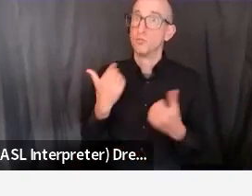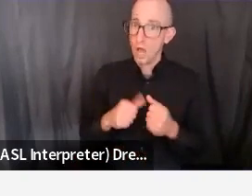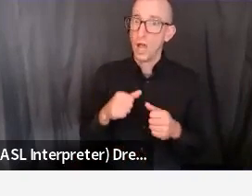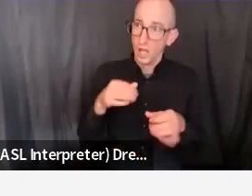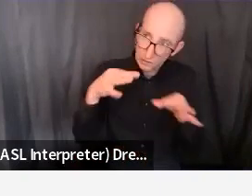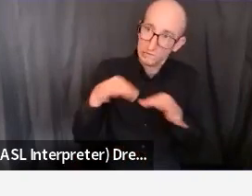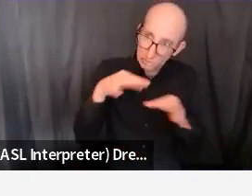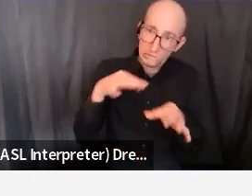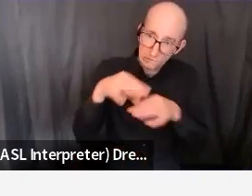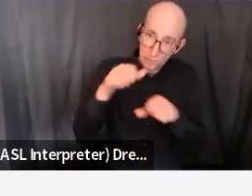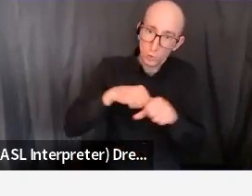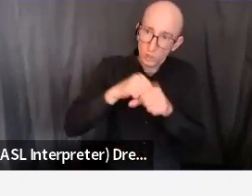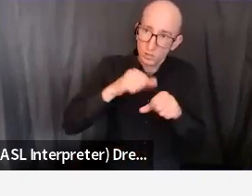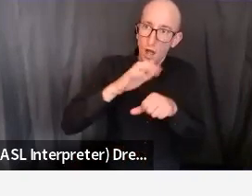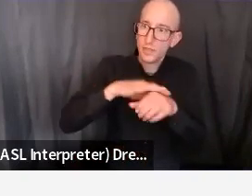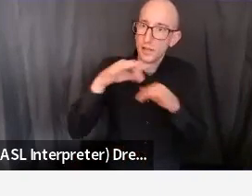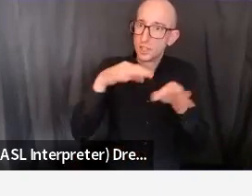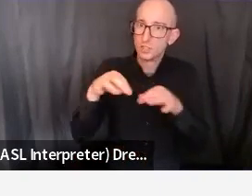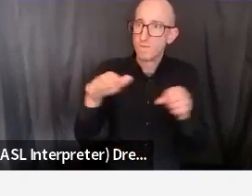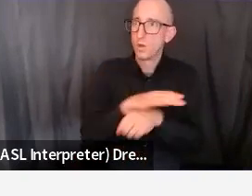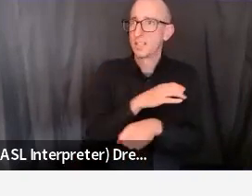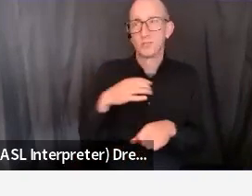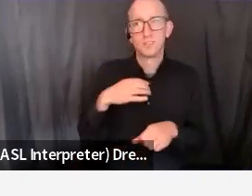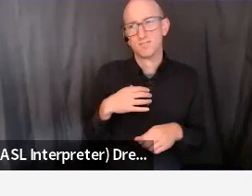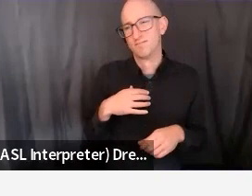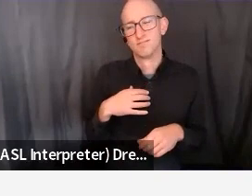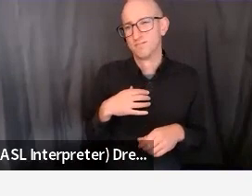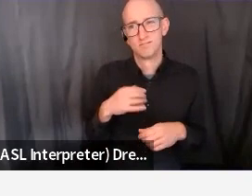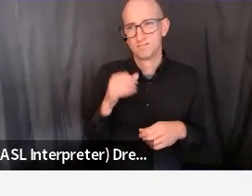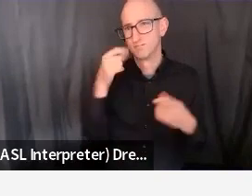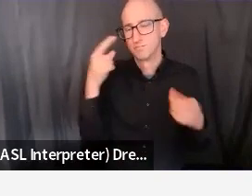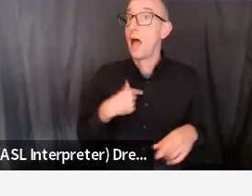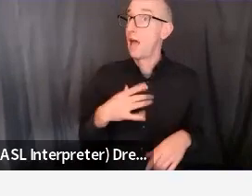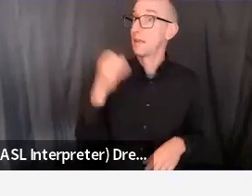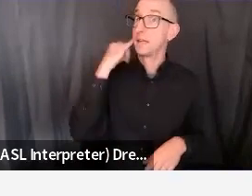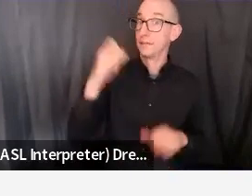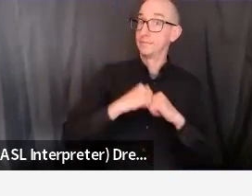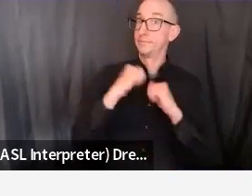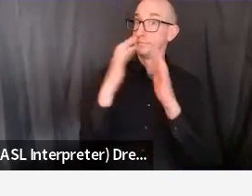emissions. The program focuses on projects to help enhance the efficiency of goods movements at ports